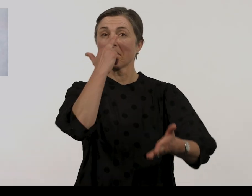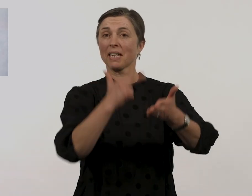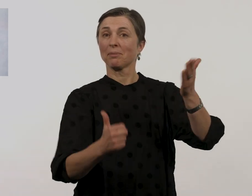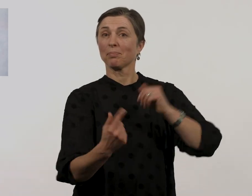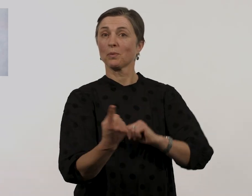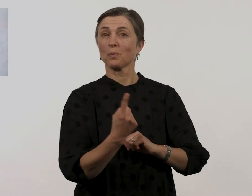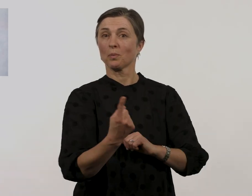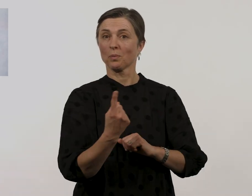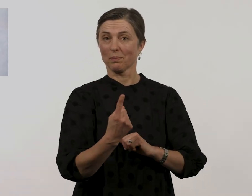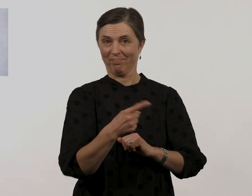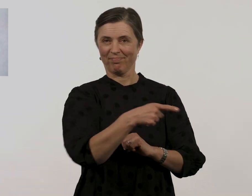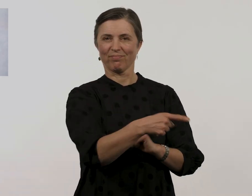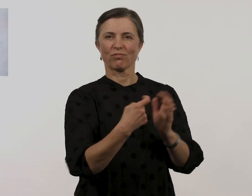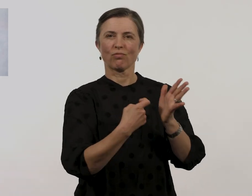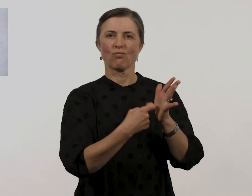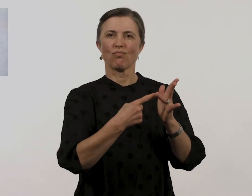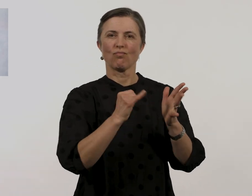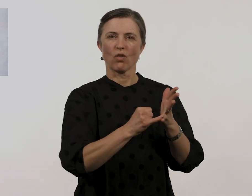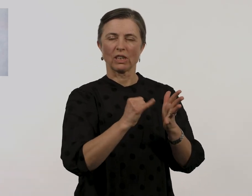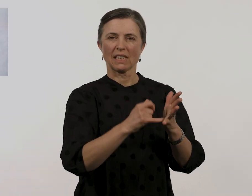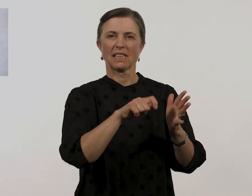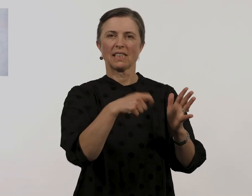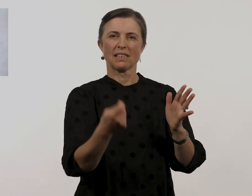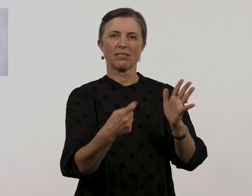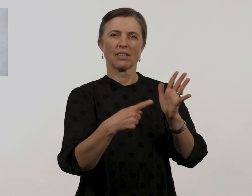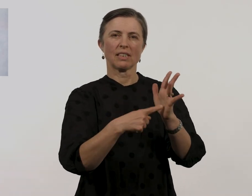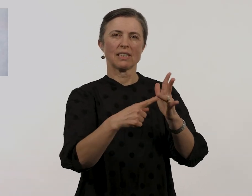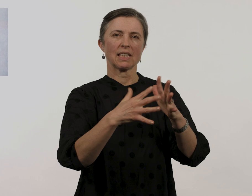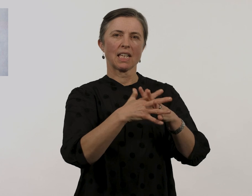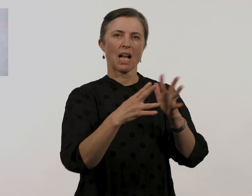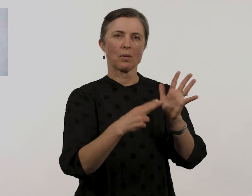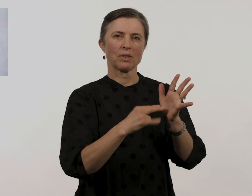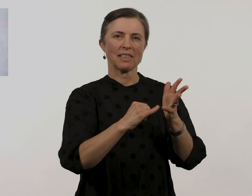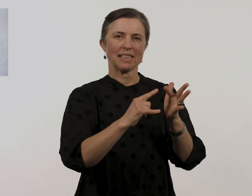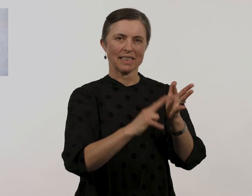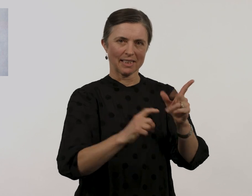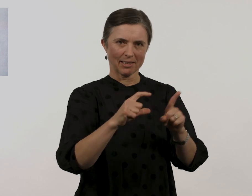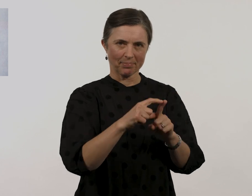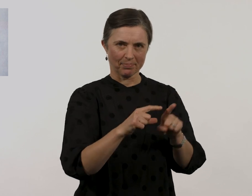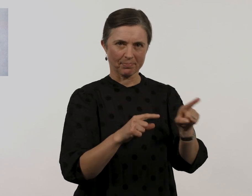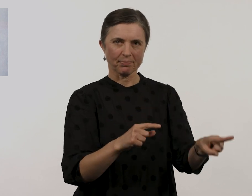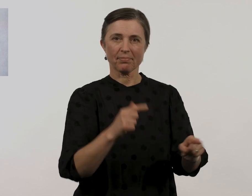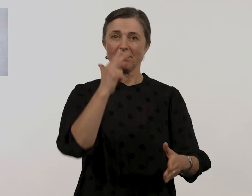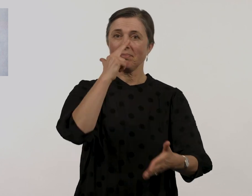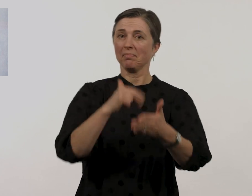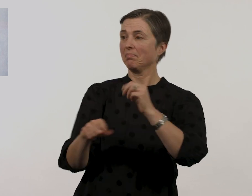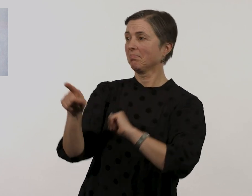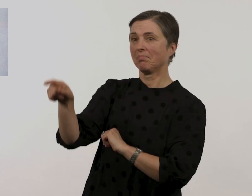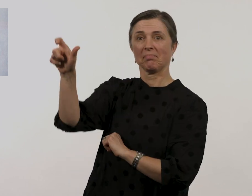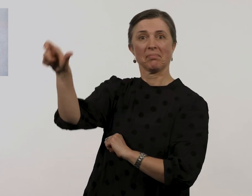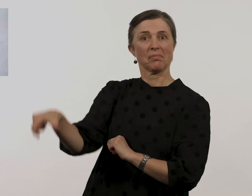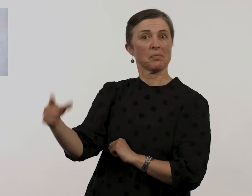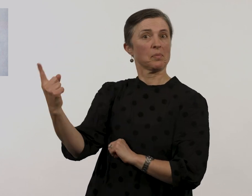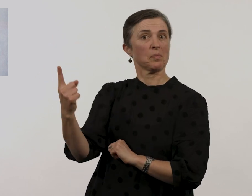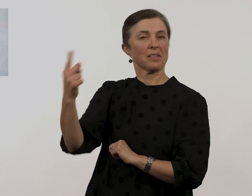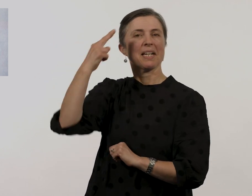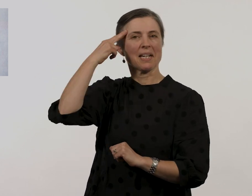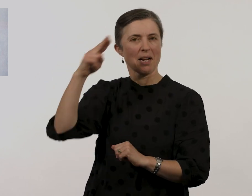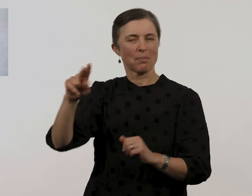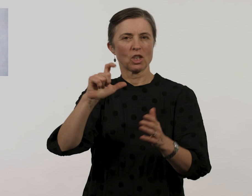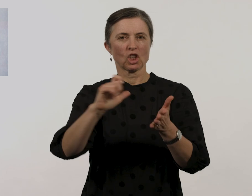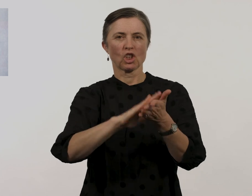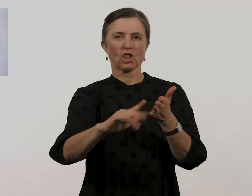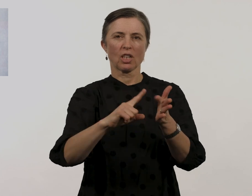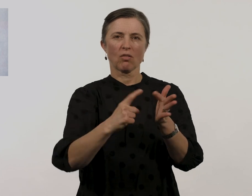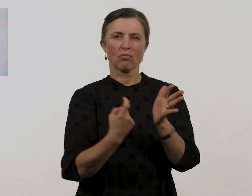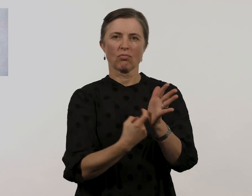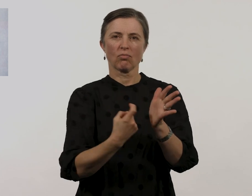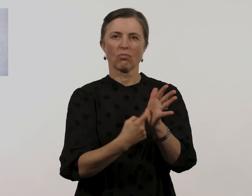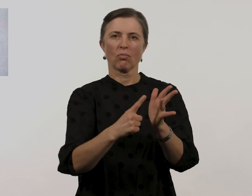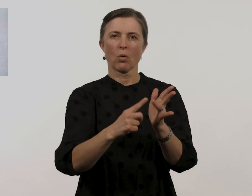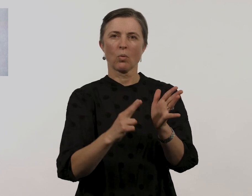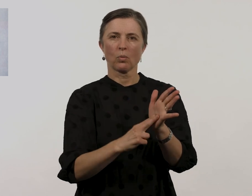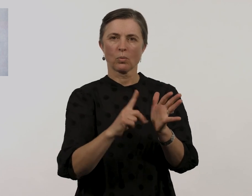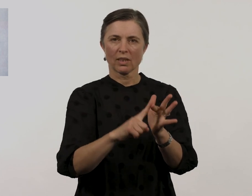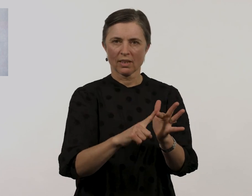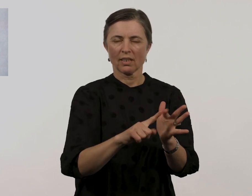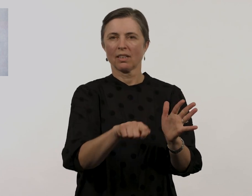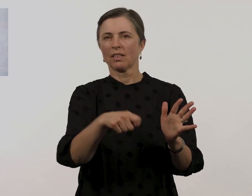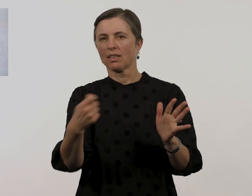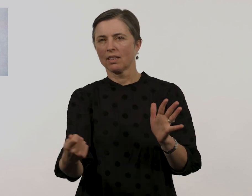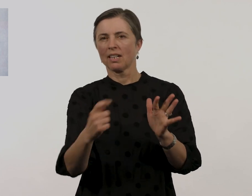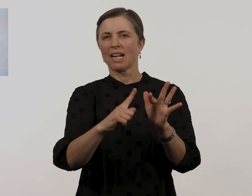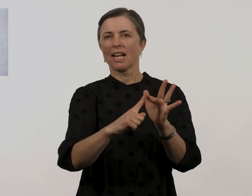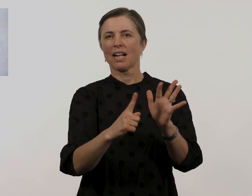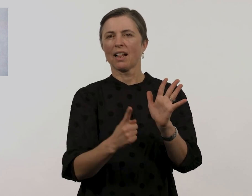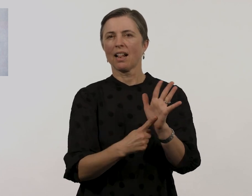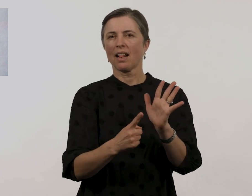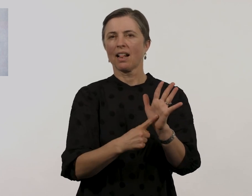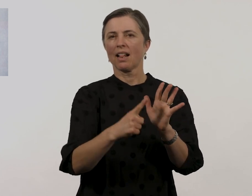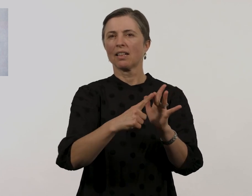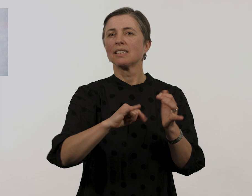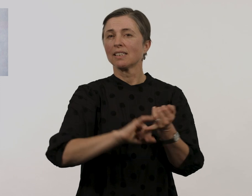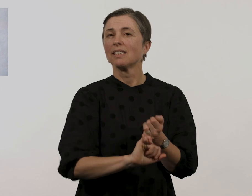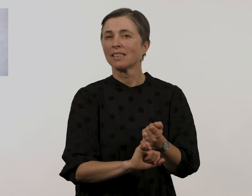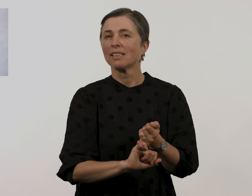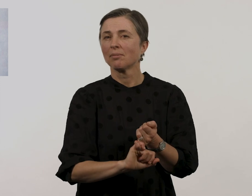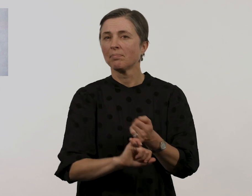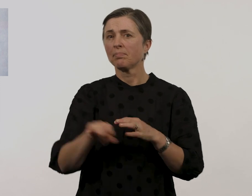Ross Townsend’s painting features Cherrone Ellis,